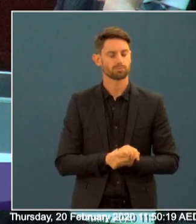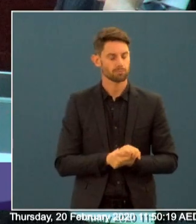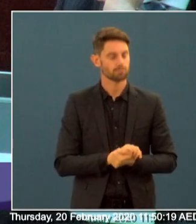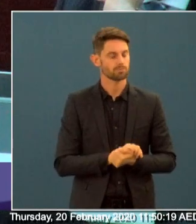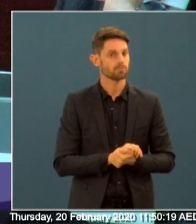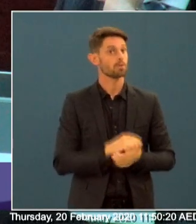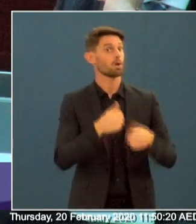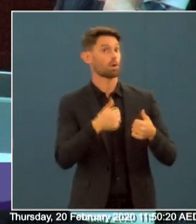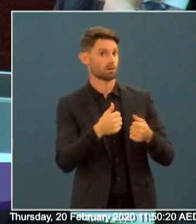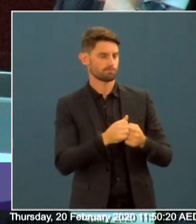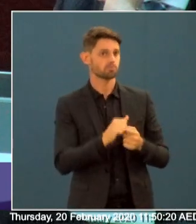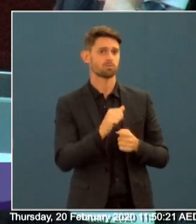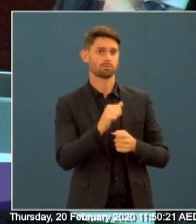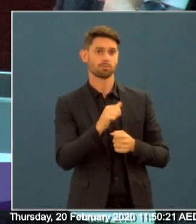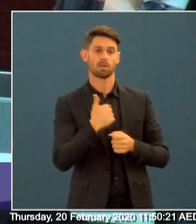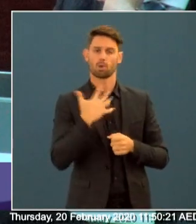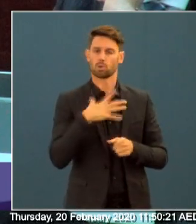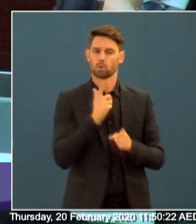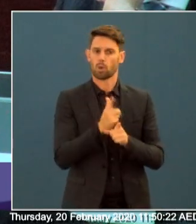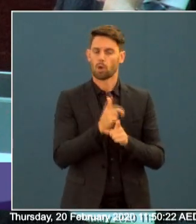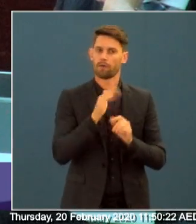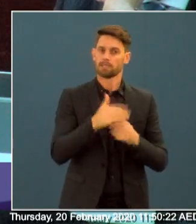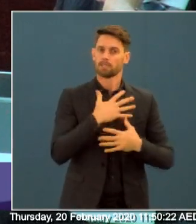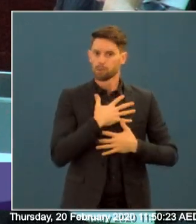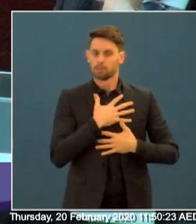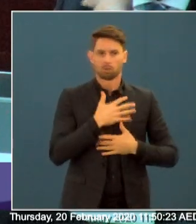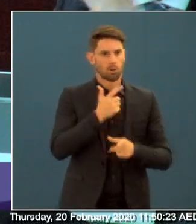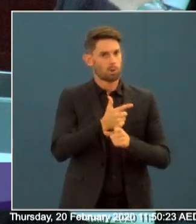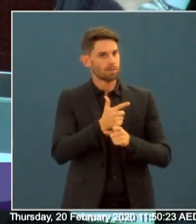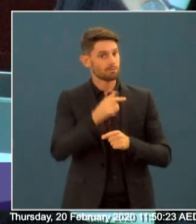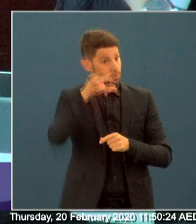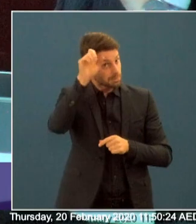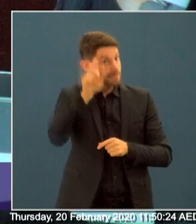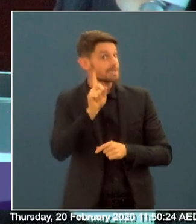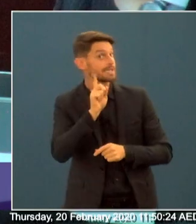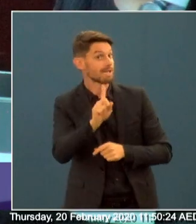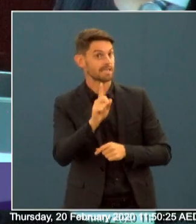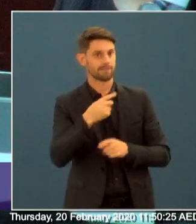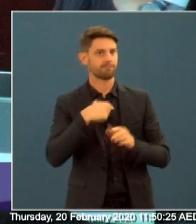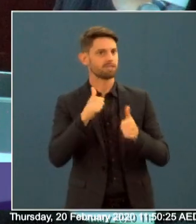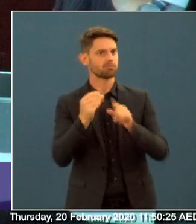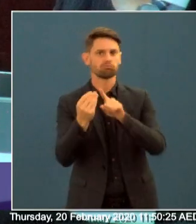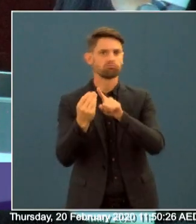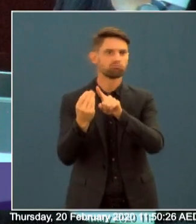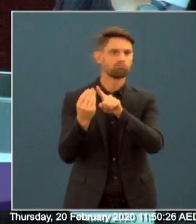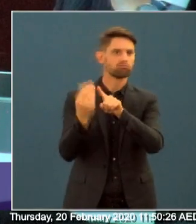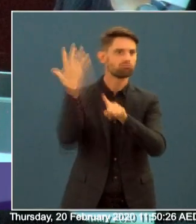And yesterday you might recall that I put up on the screen some telephone numbers for support services.